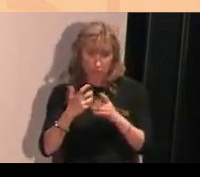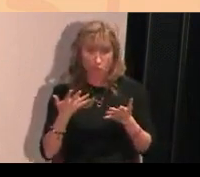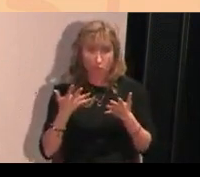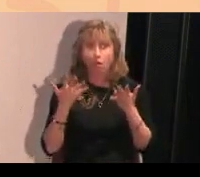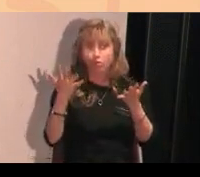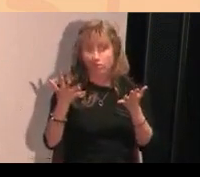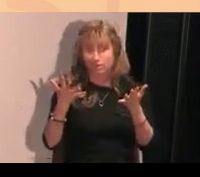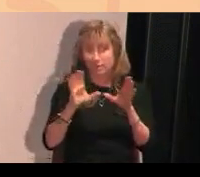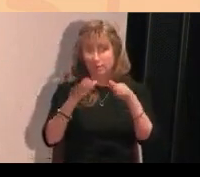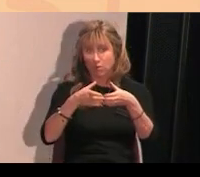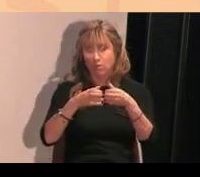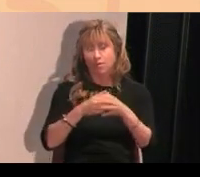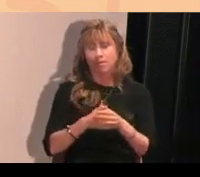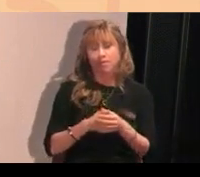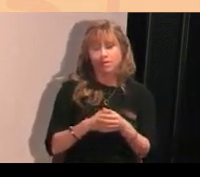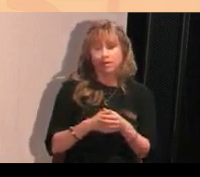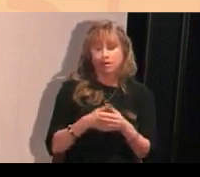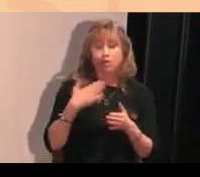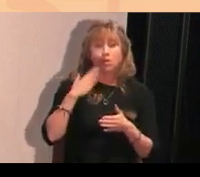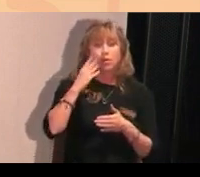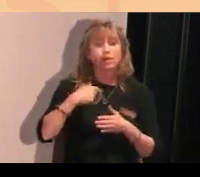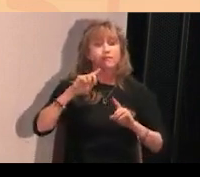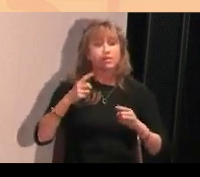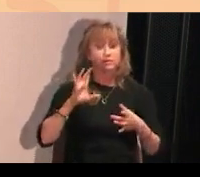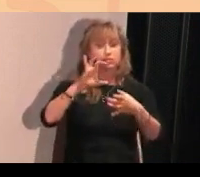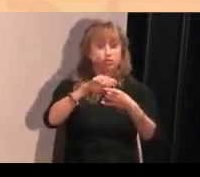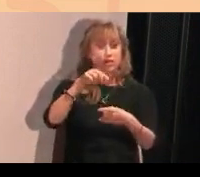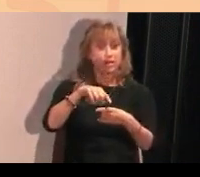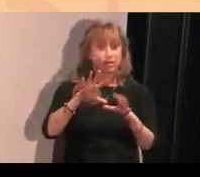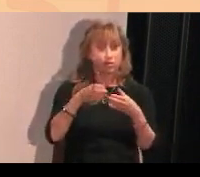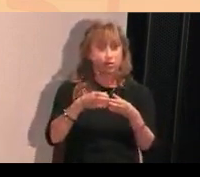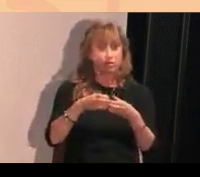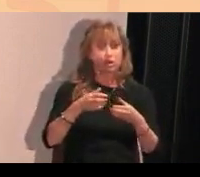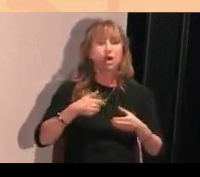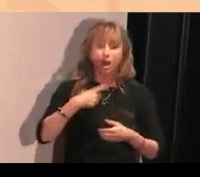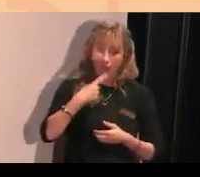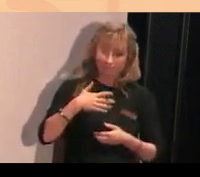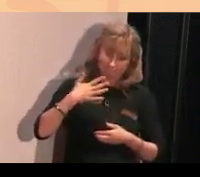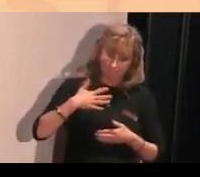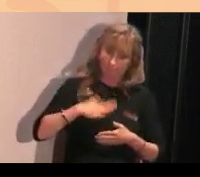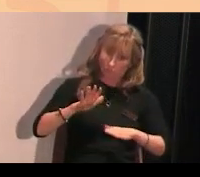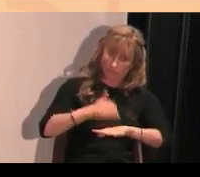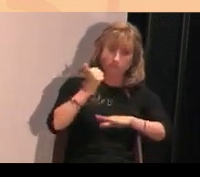when I first joined Council I commissioned this report, my aim was to better understand